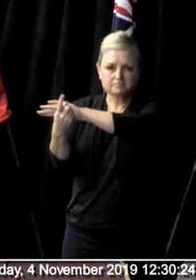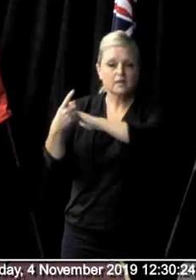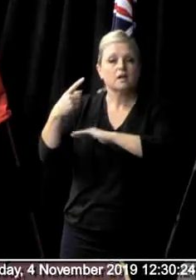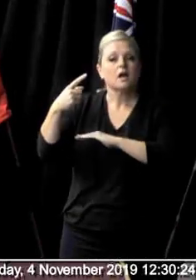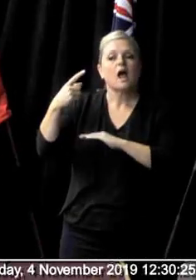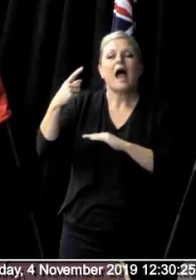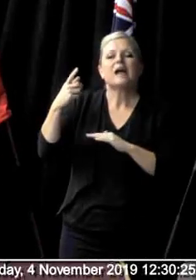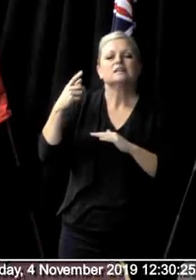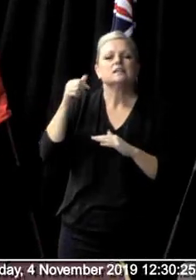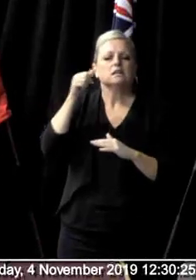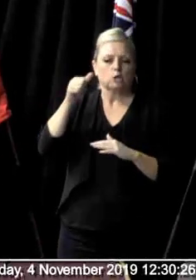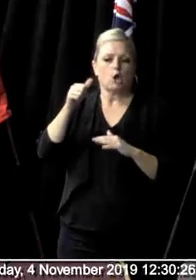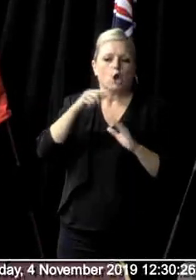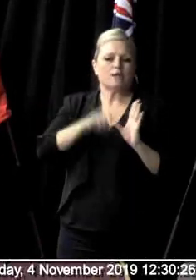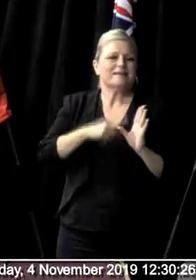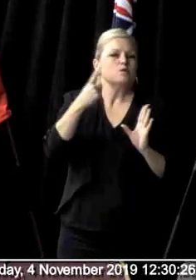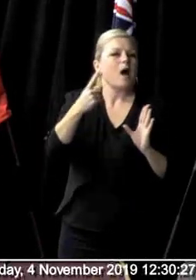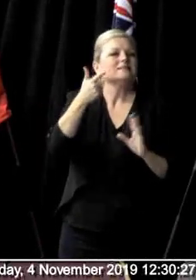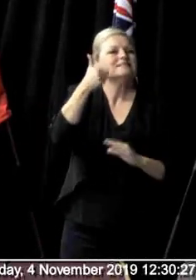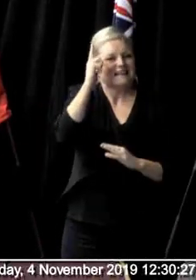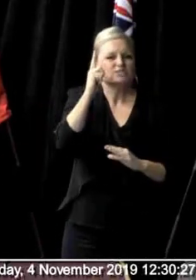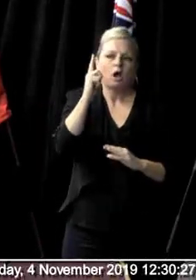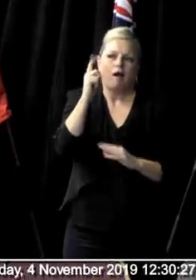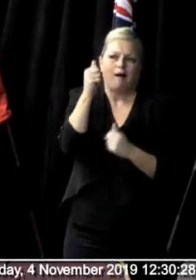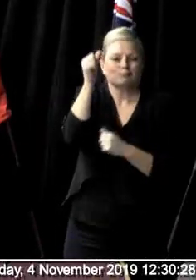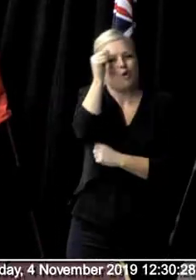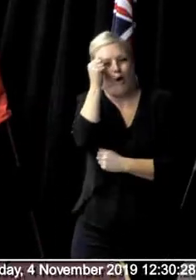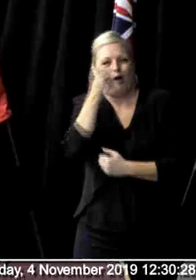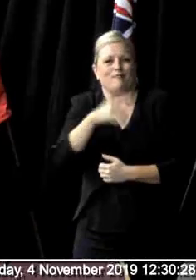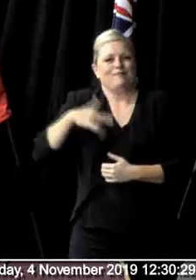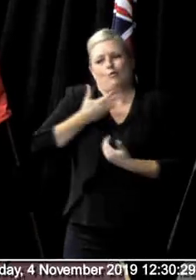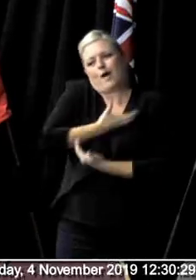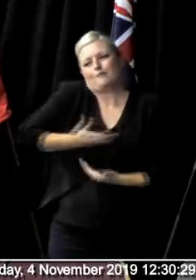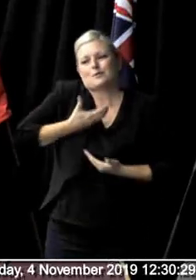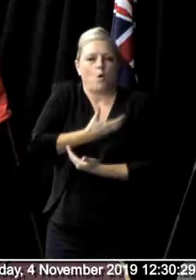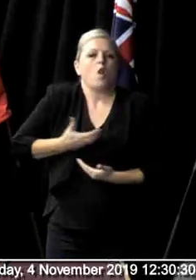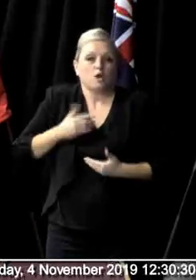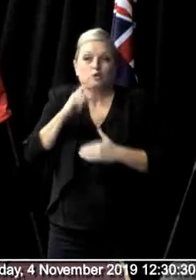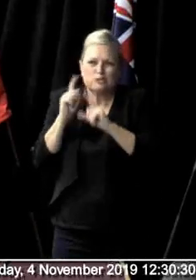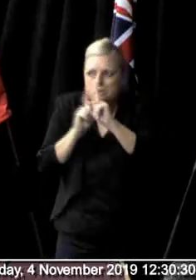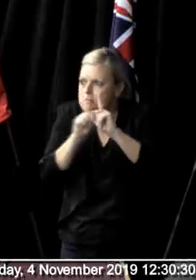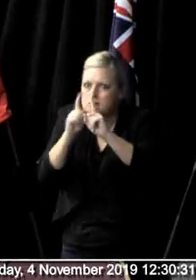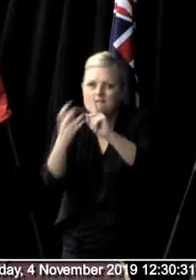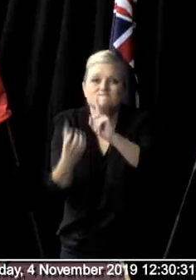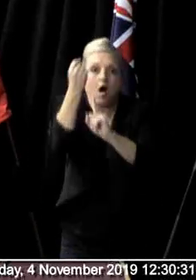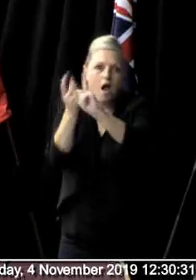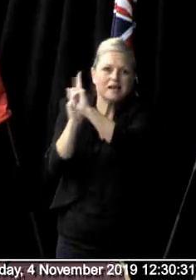of her year one teacher because that’s where she felt safe. The teacher was a good teacher, you know, she did her very best.